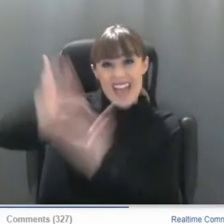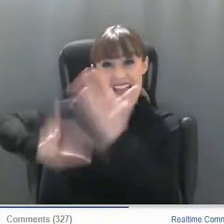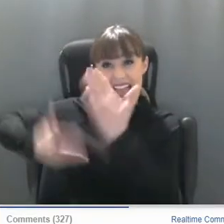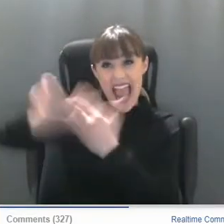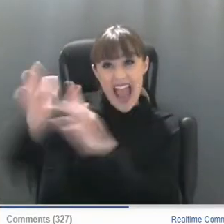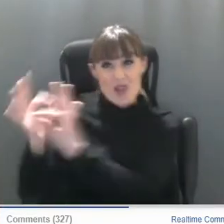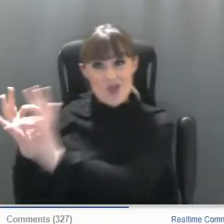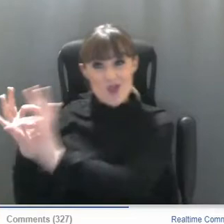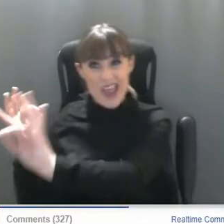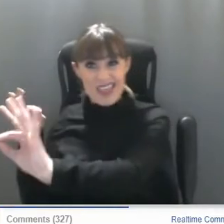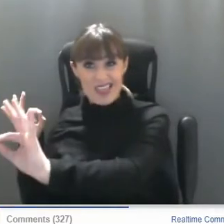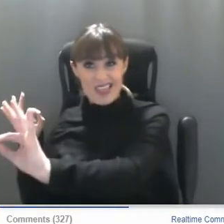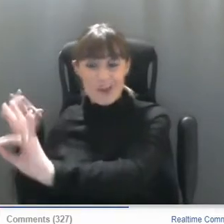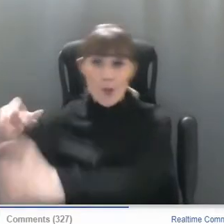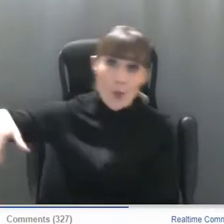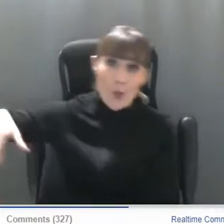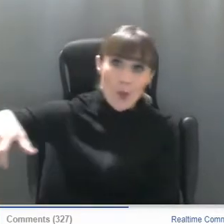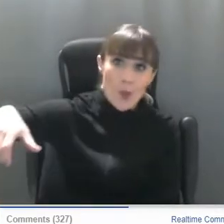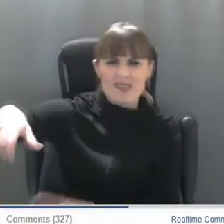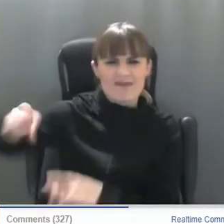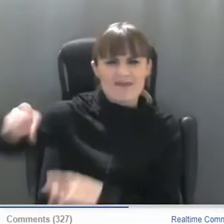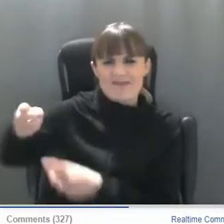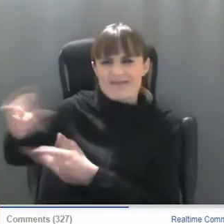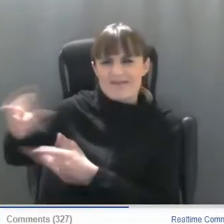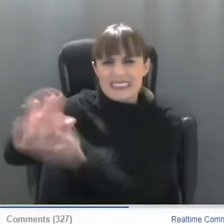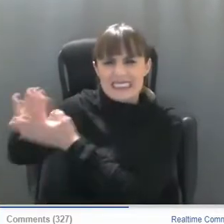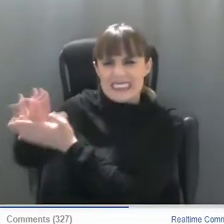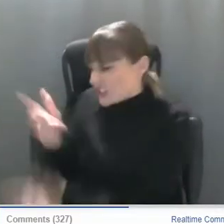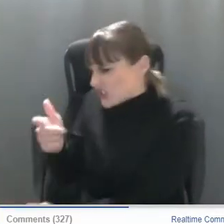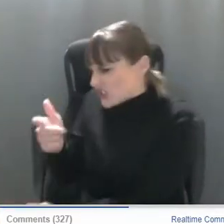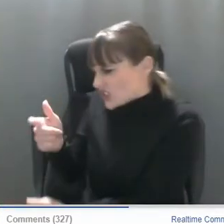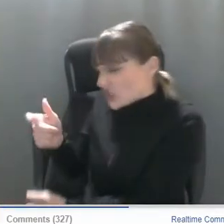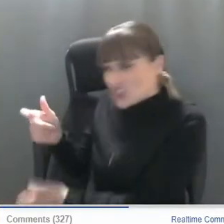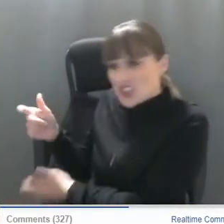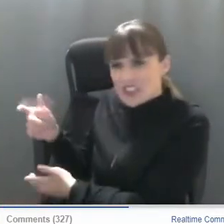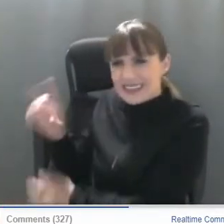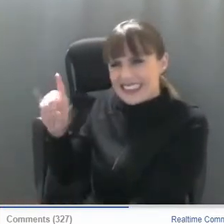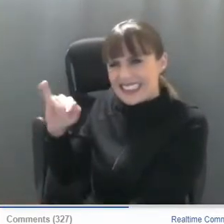one-way travel through the zoo. Staff is required to wear masks, guests are not